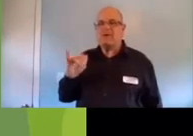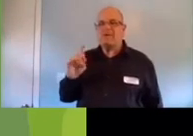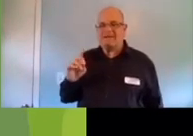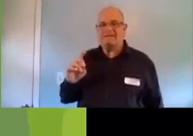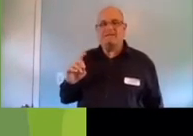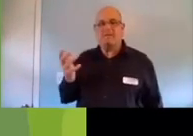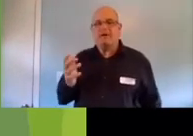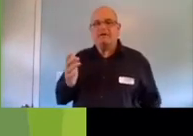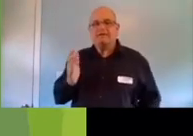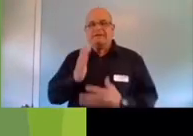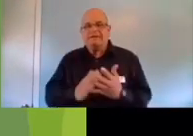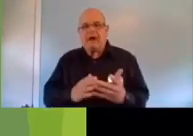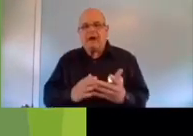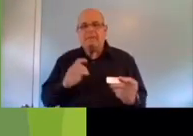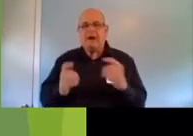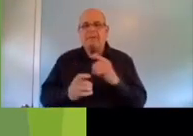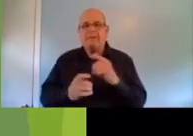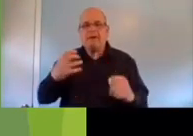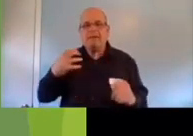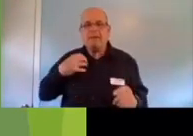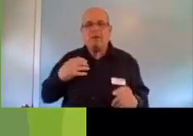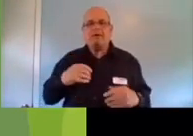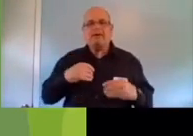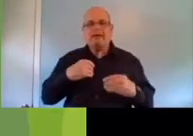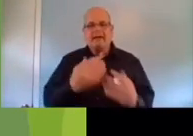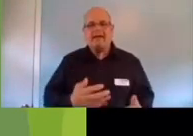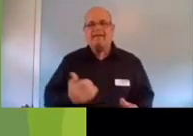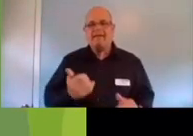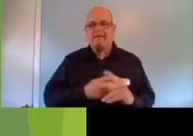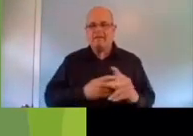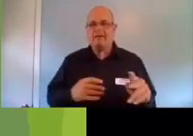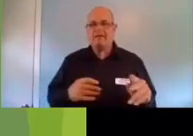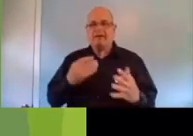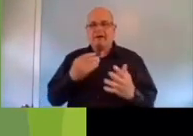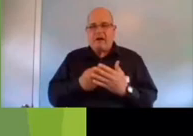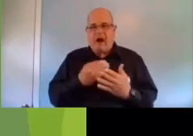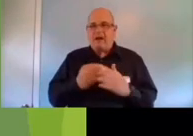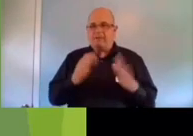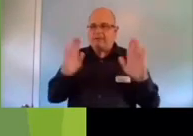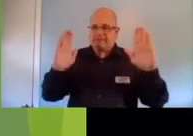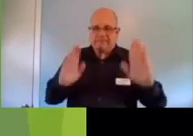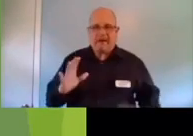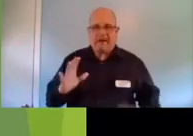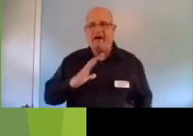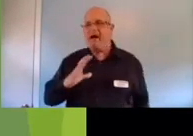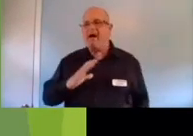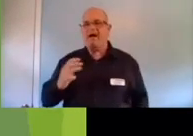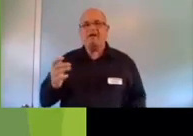were able to move forward when the economy was doing great and everyone was going they